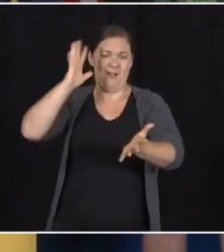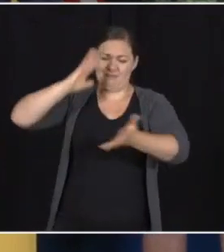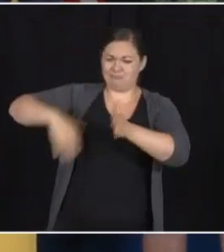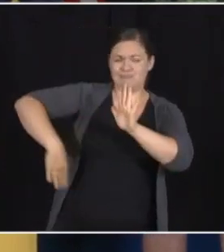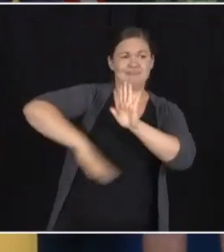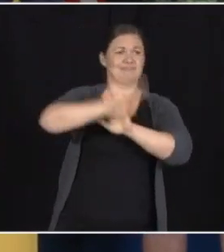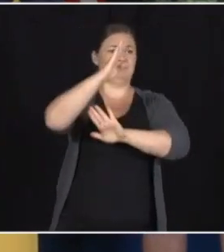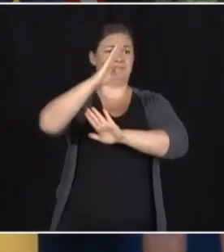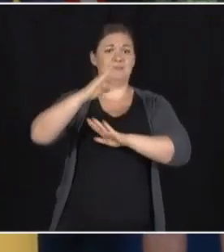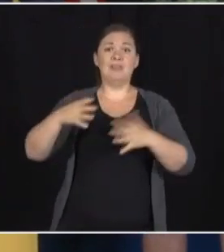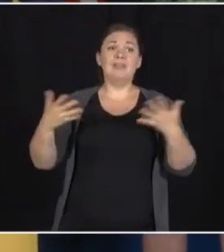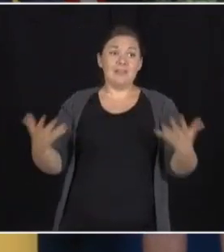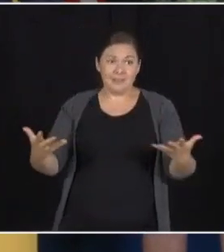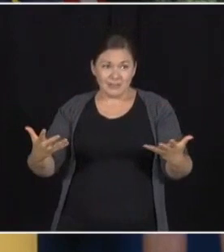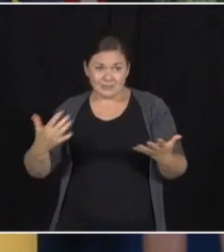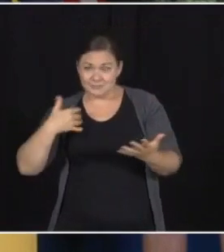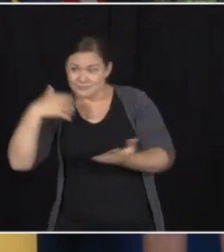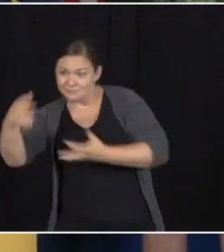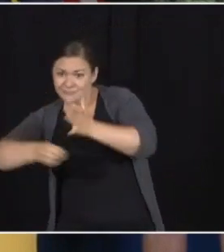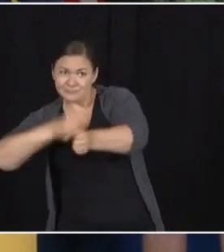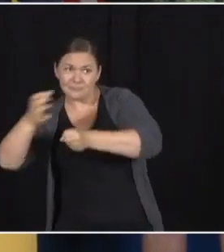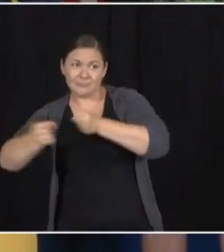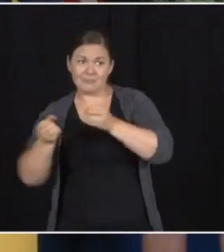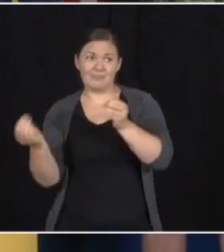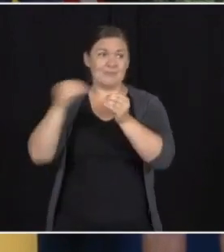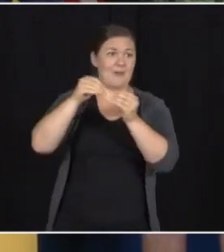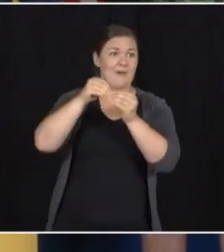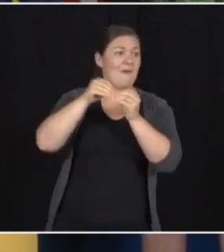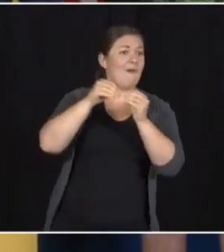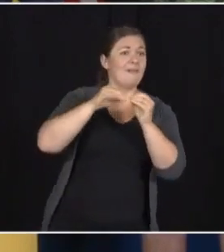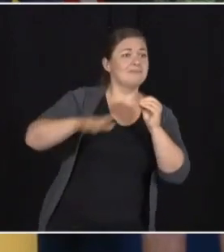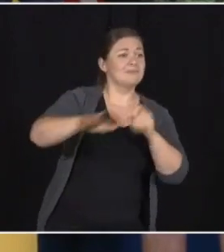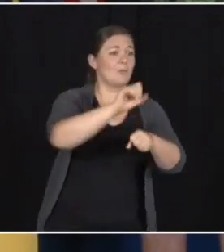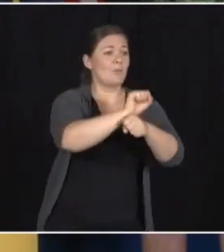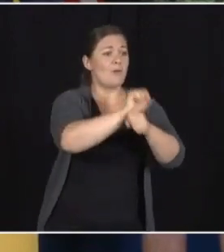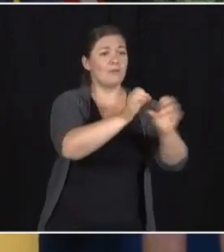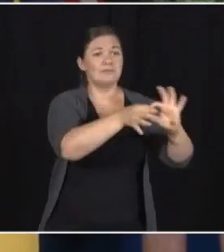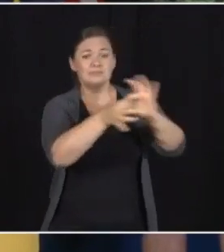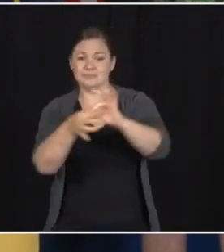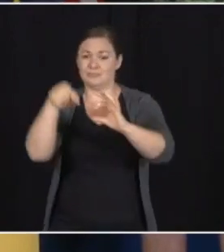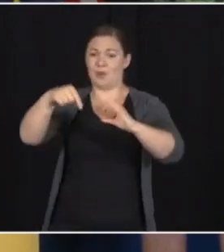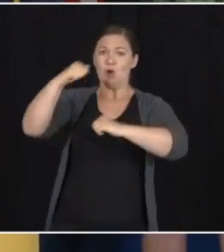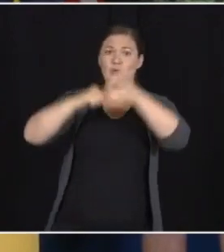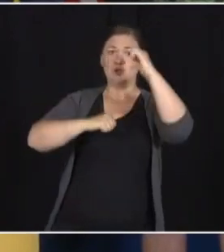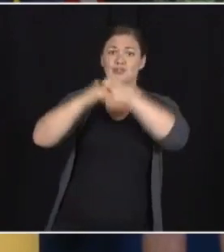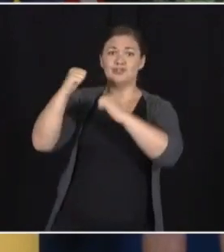jobs and now more than ever, these investments are critical to getting